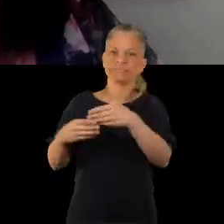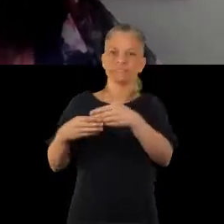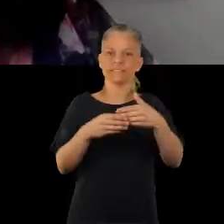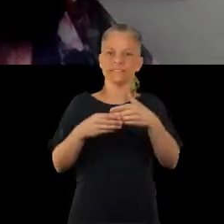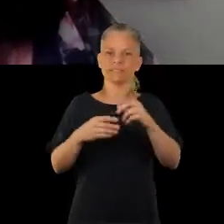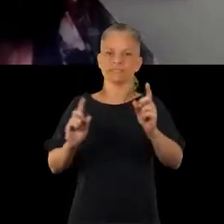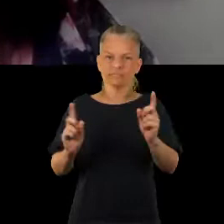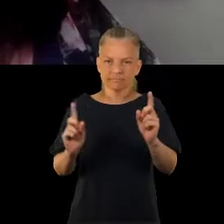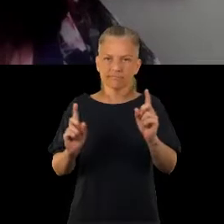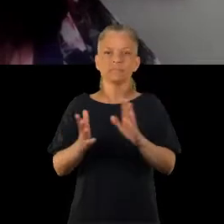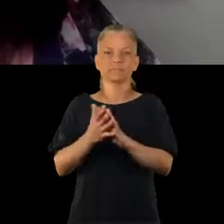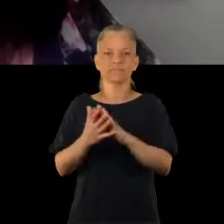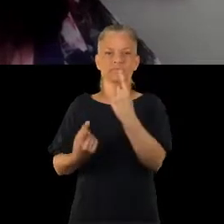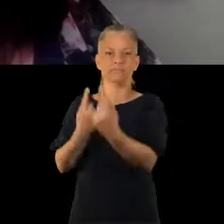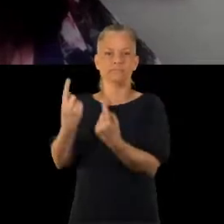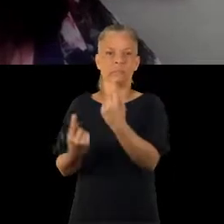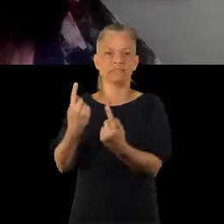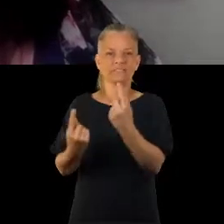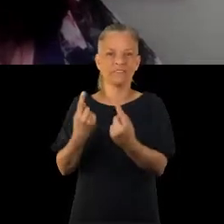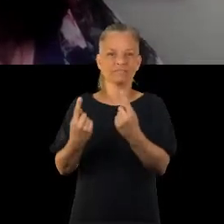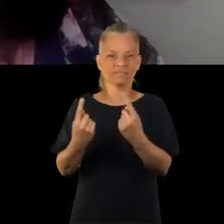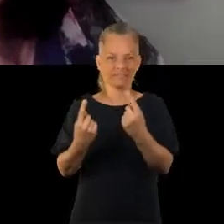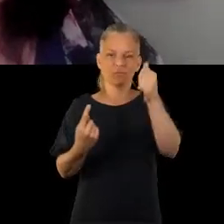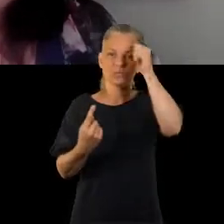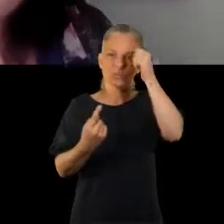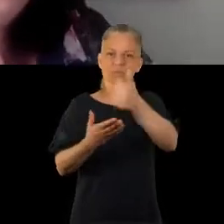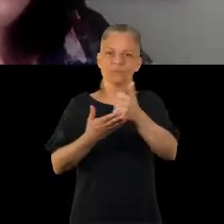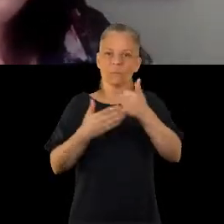know this is quite a generic question, but I think it would be useful if there were two or